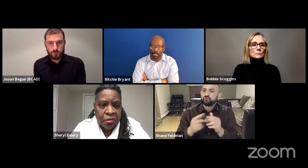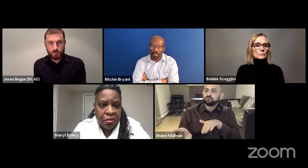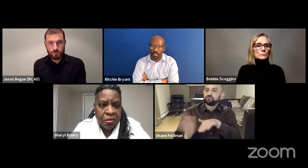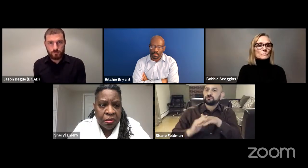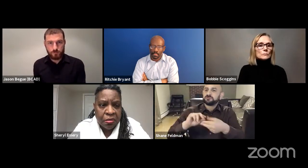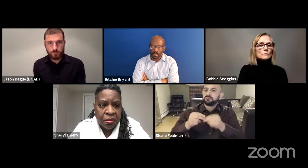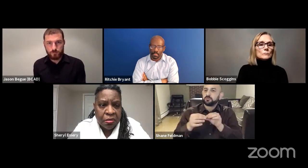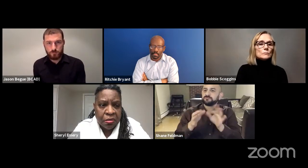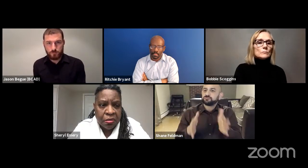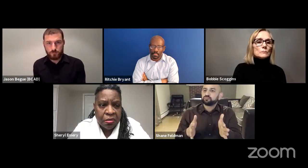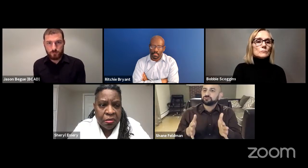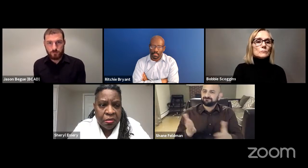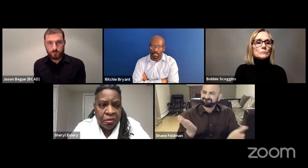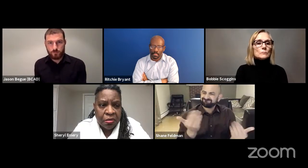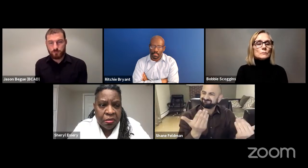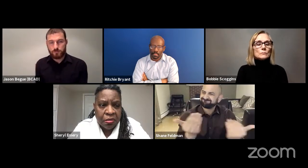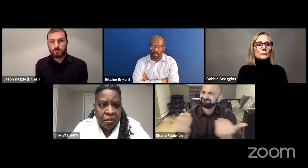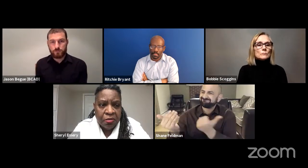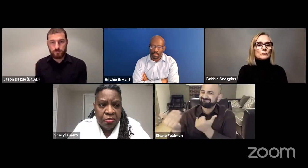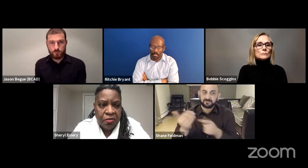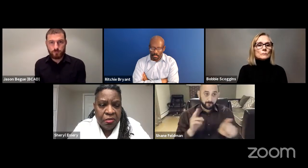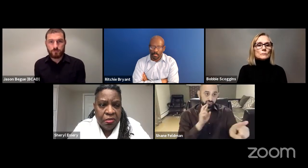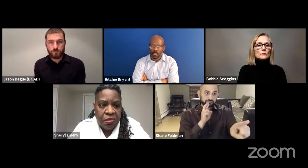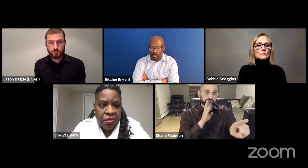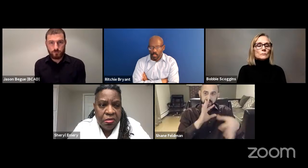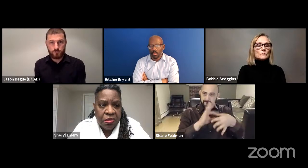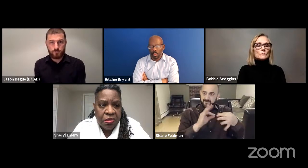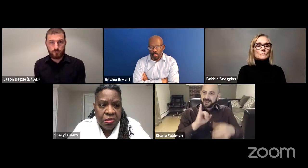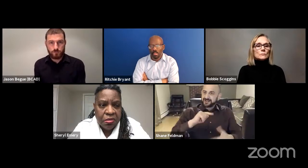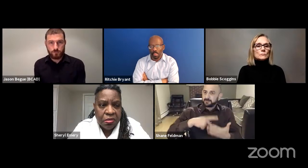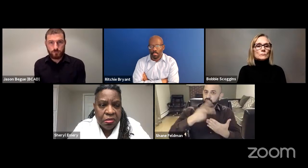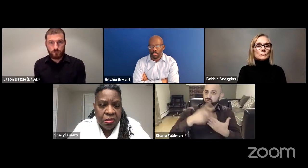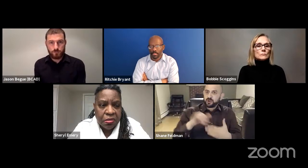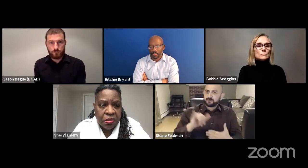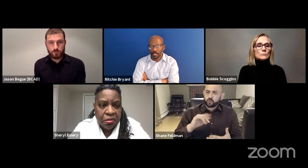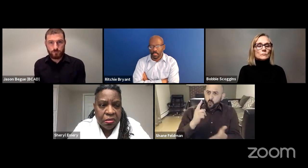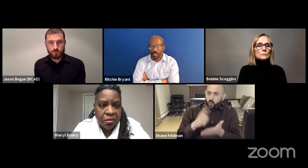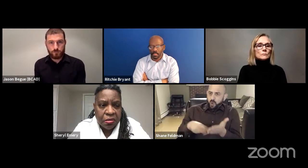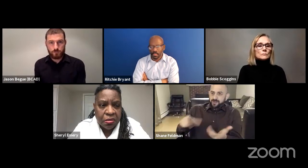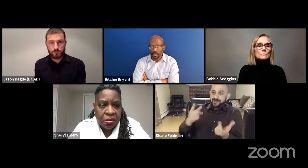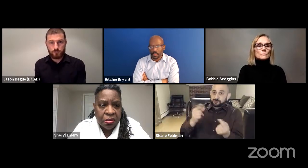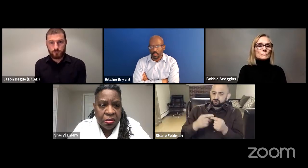the board needs to consider. As Bobbie Beth just mentioned, including stakeholders. And